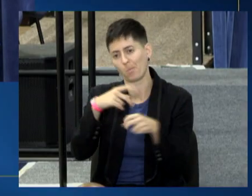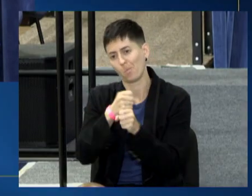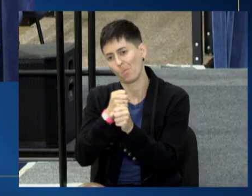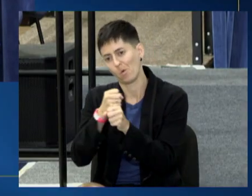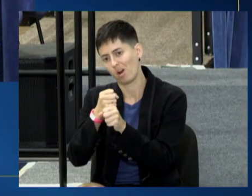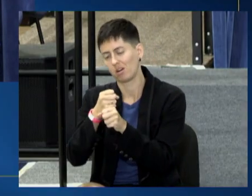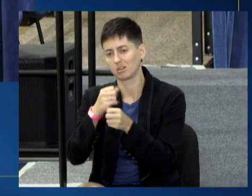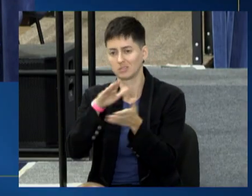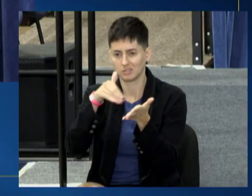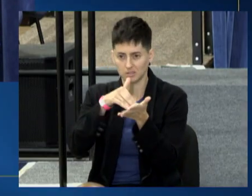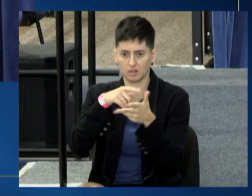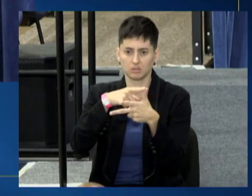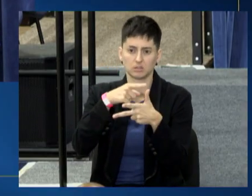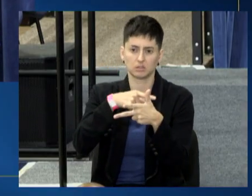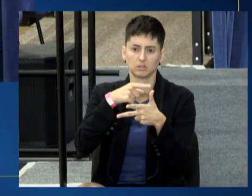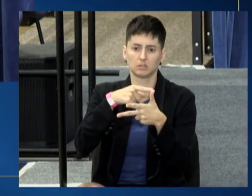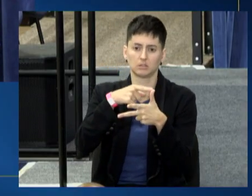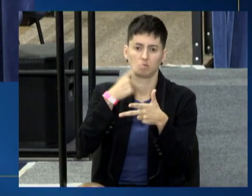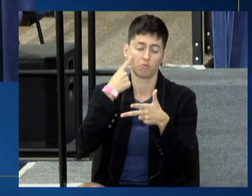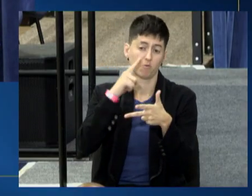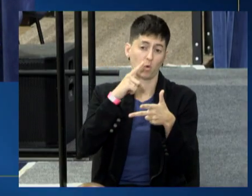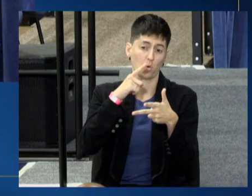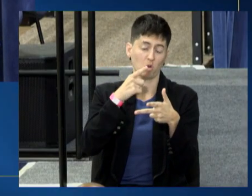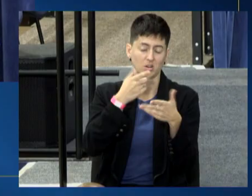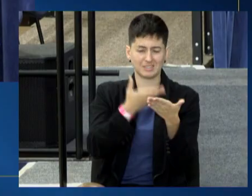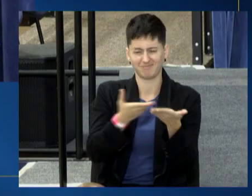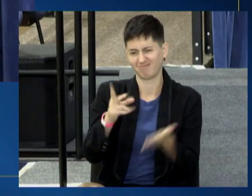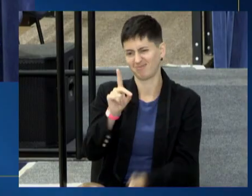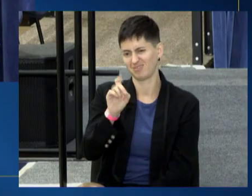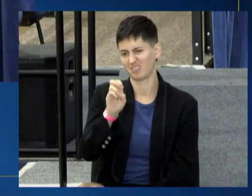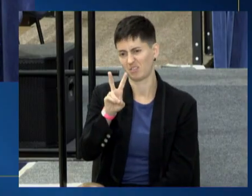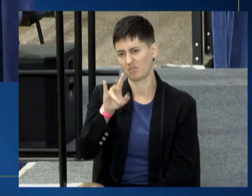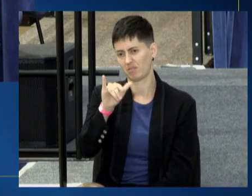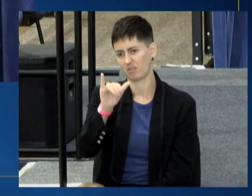which is for devices. Critically important in vitro diagnostic tests now for precision